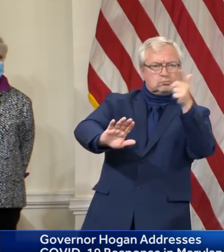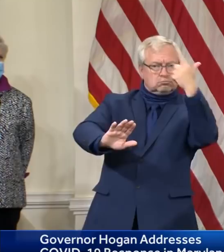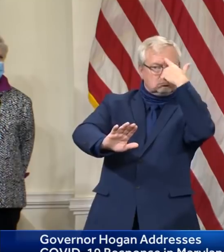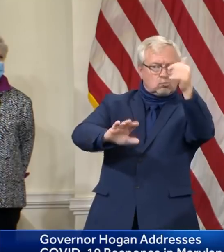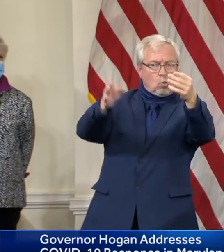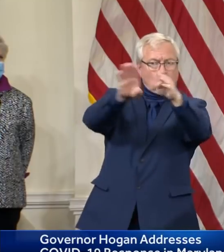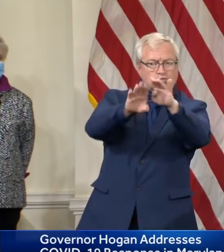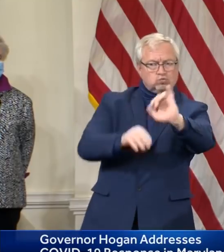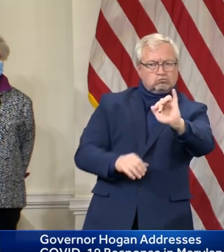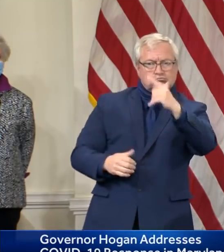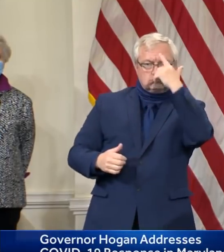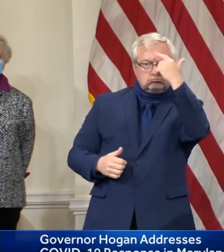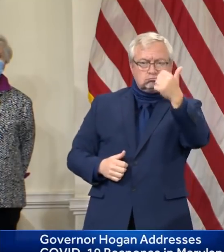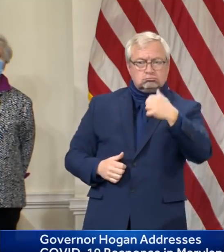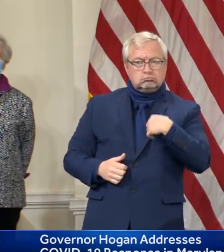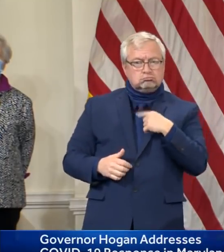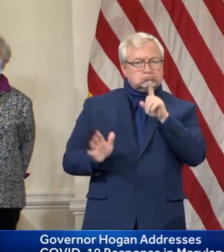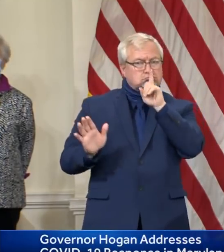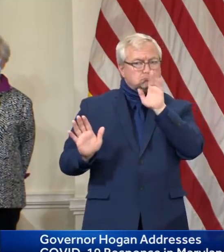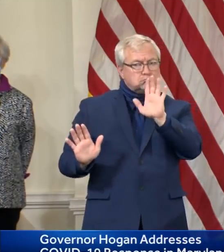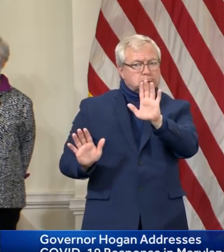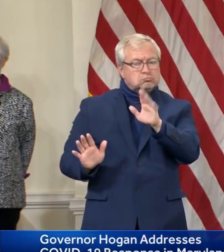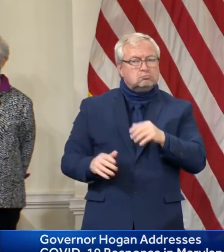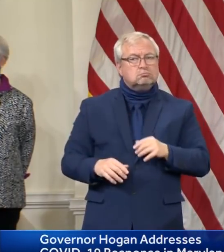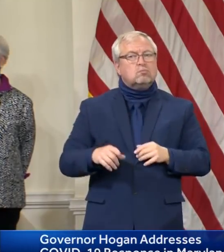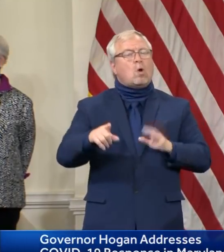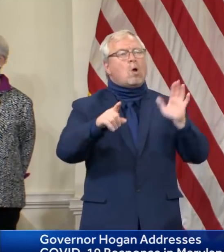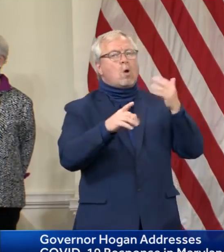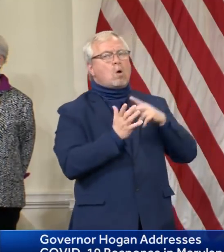THEY ALSO MADE THEIR OWN DECISION TO CLOSE.